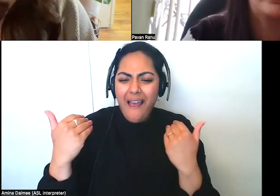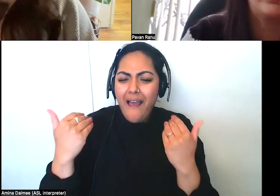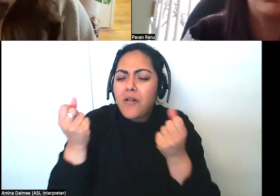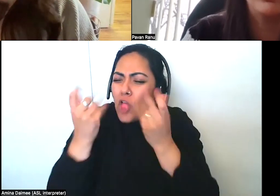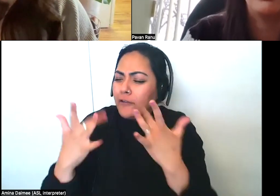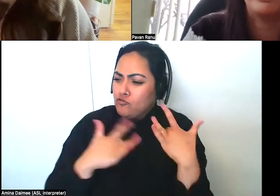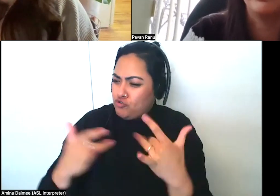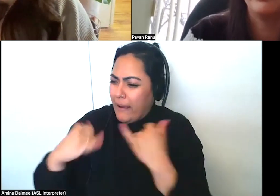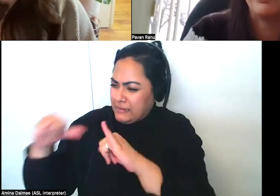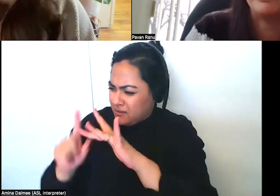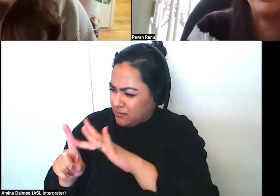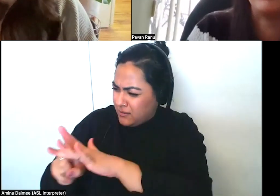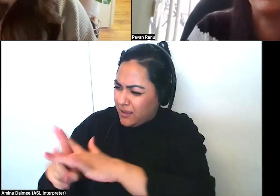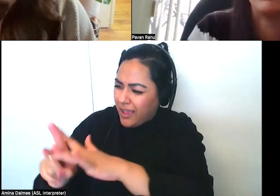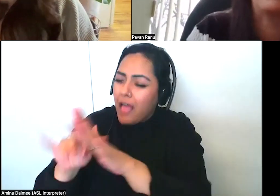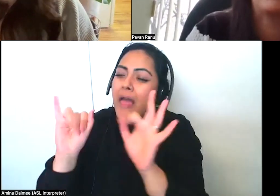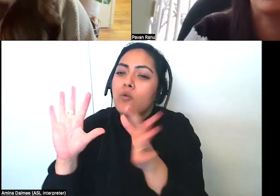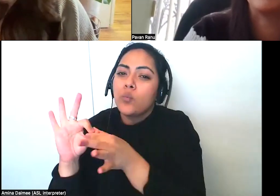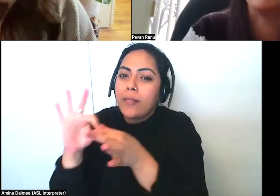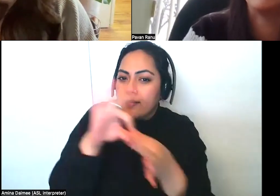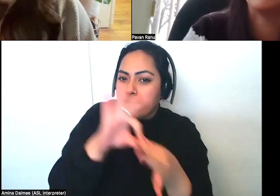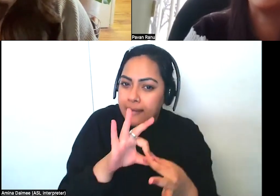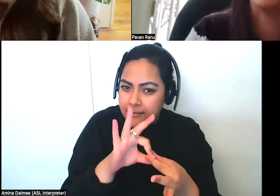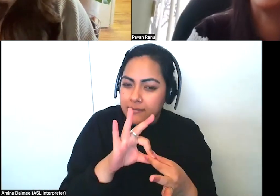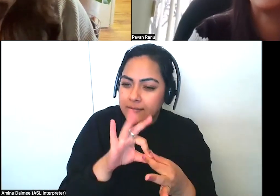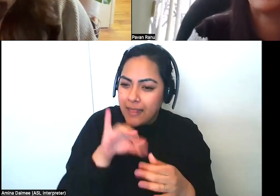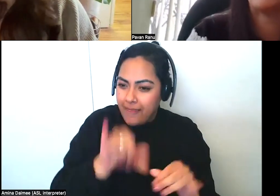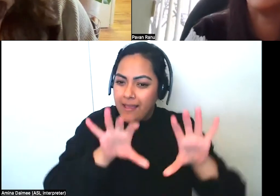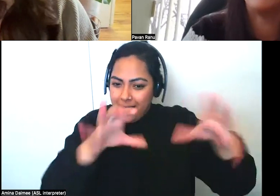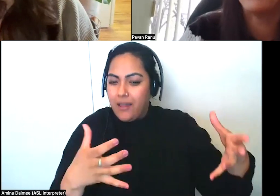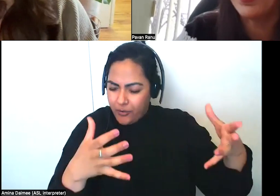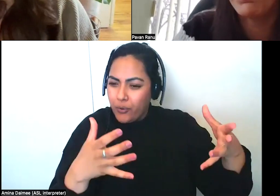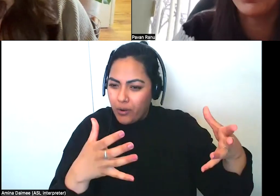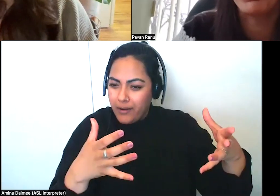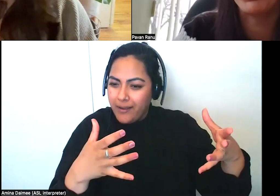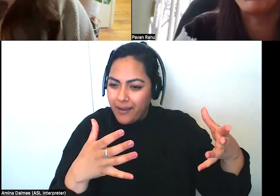sustainable. But I see there's a nonbeliever in the chat and they don't think mushrooms